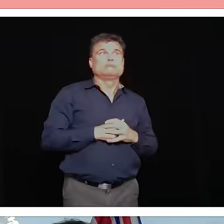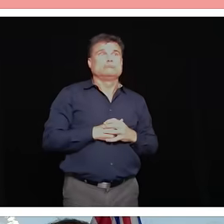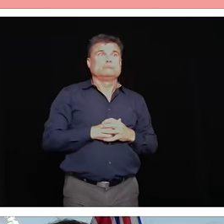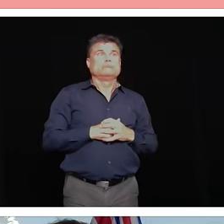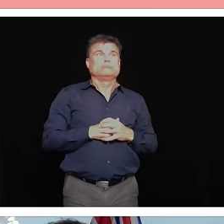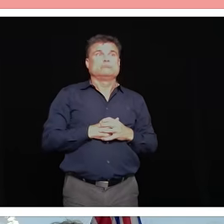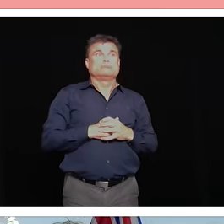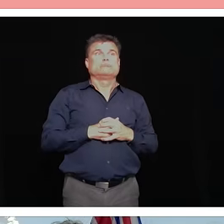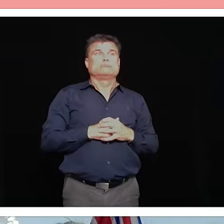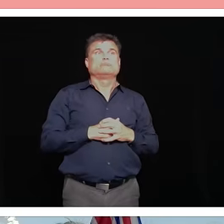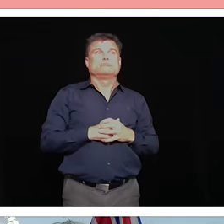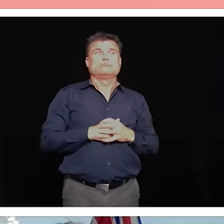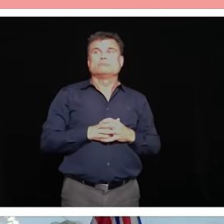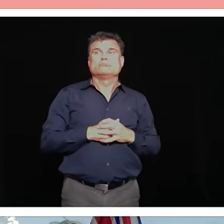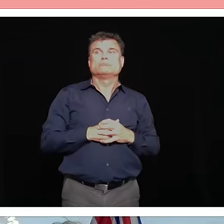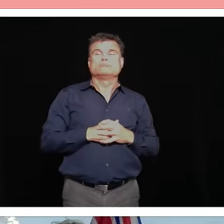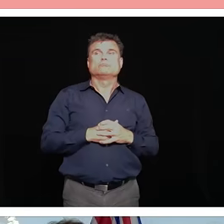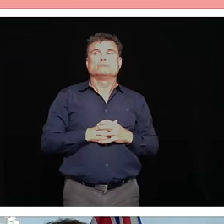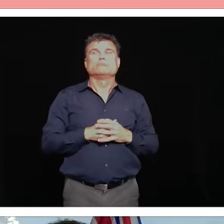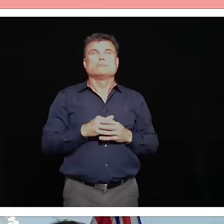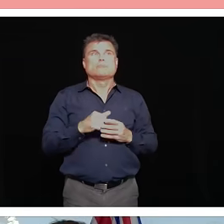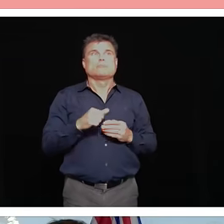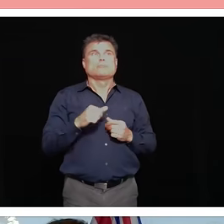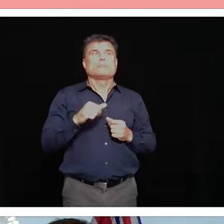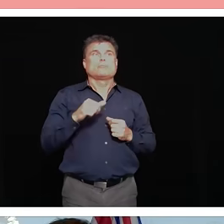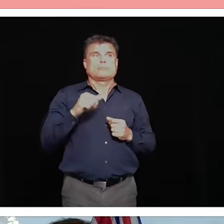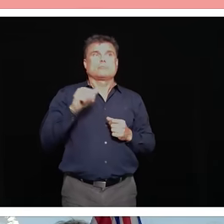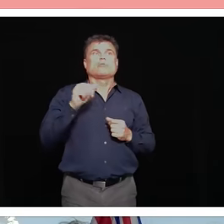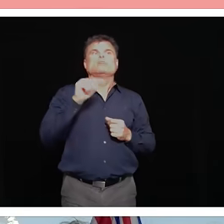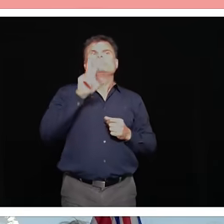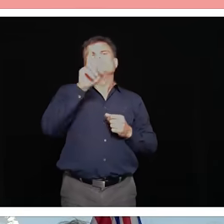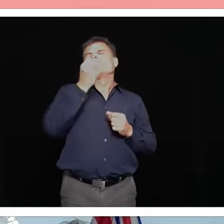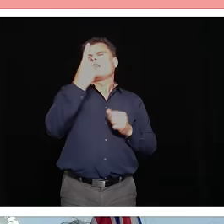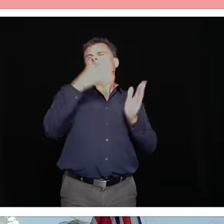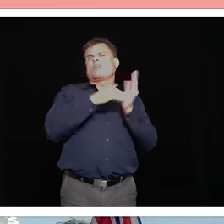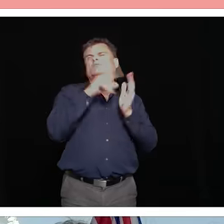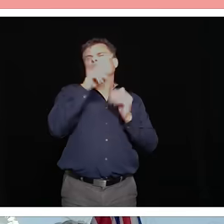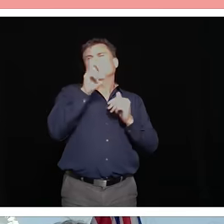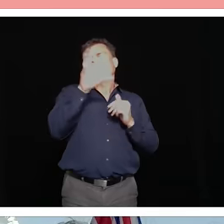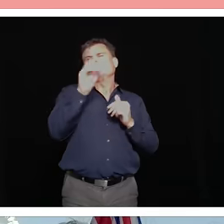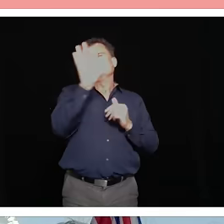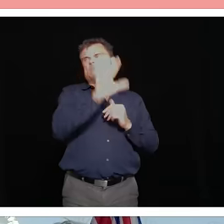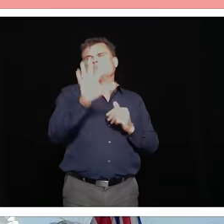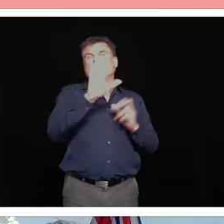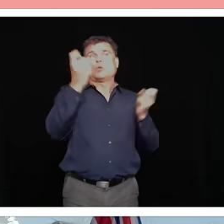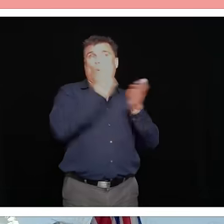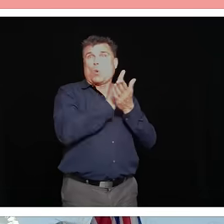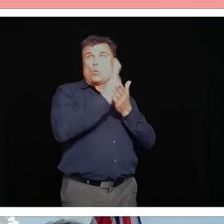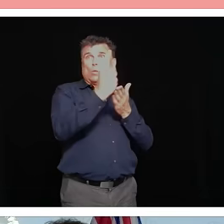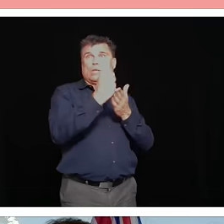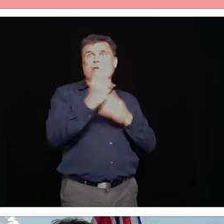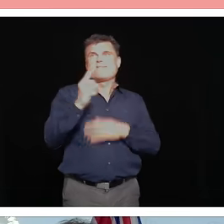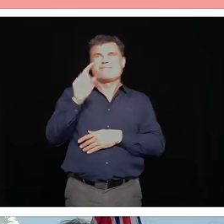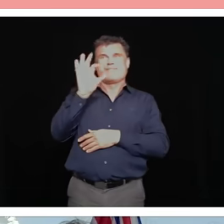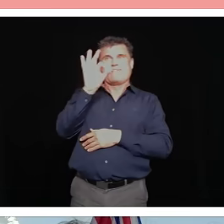For what you may be doing. Staying home when you're feeling even slightly ill is a requirement for all of us.